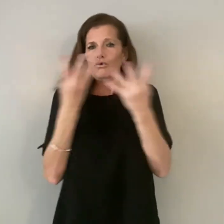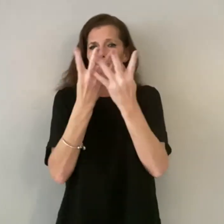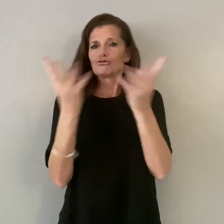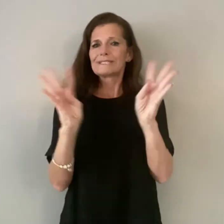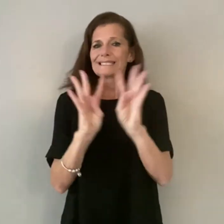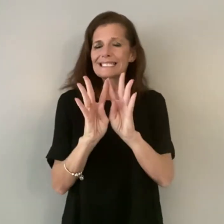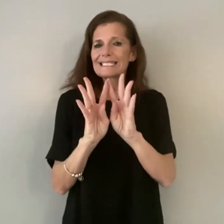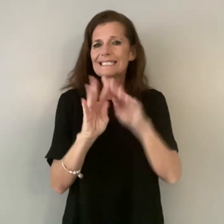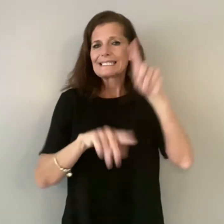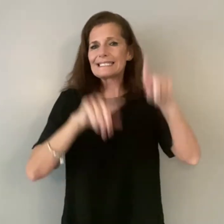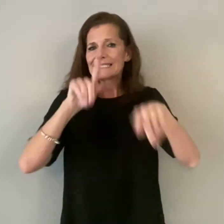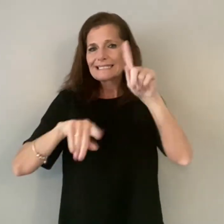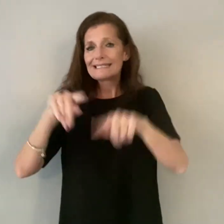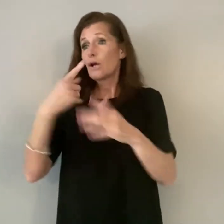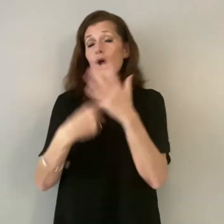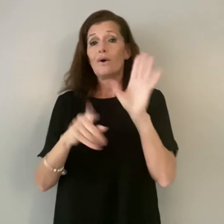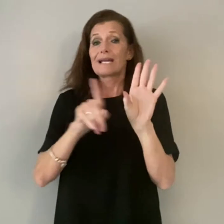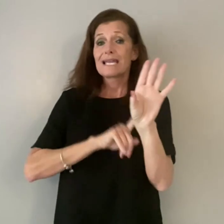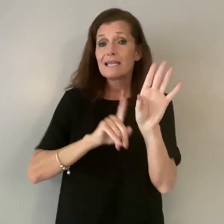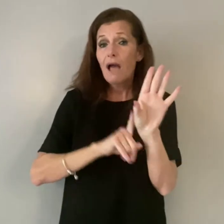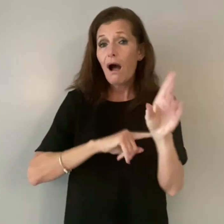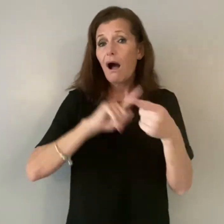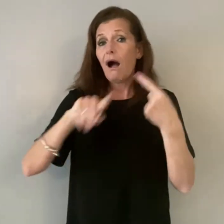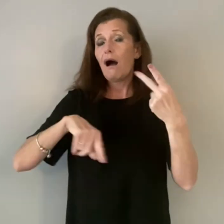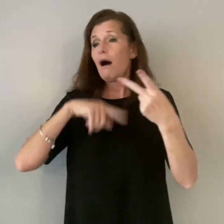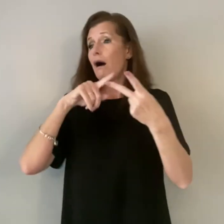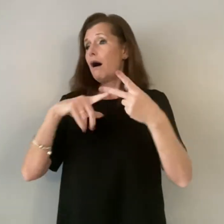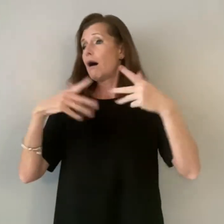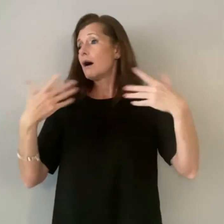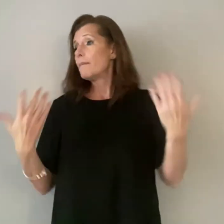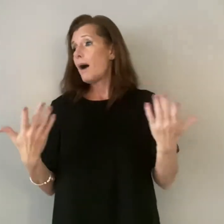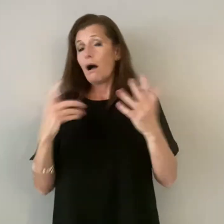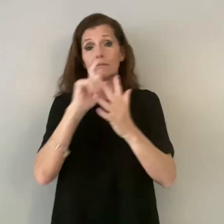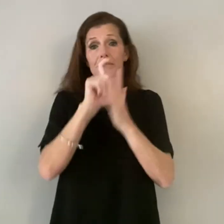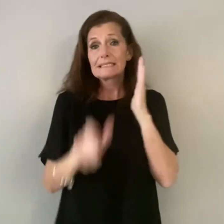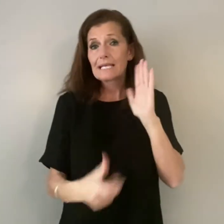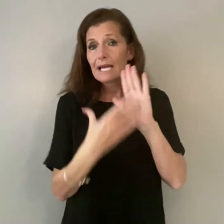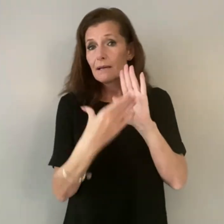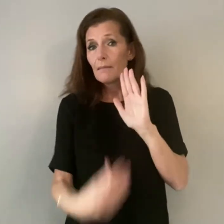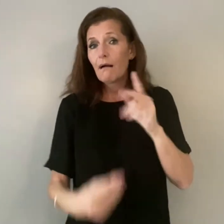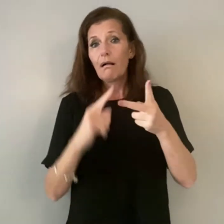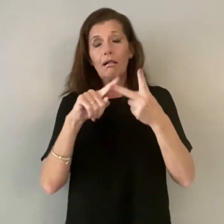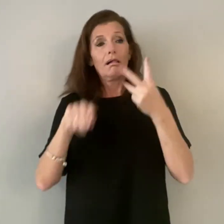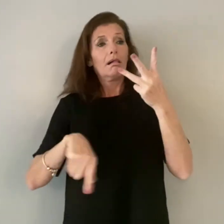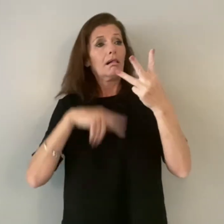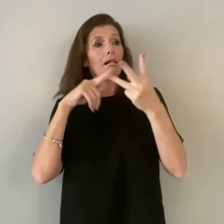that pool of trustees, not just in terms of young people but in terms of people who are disabled, for example